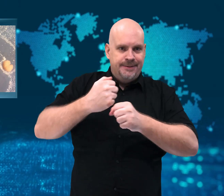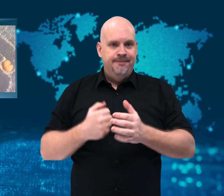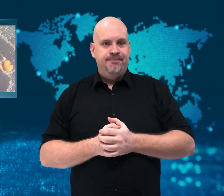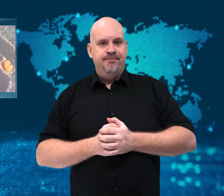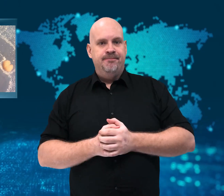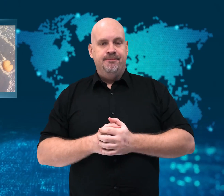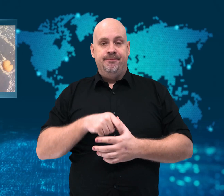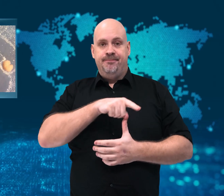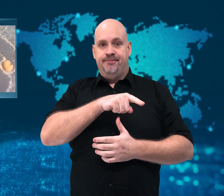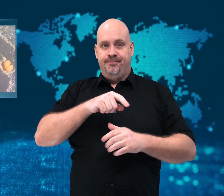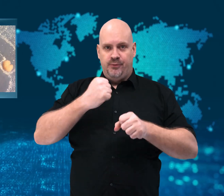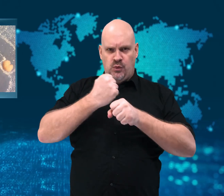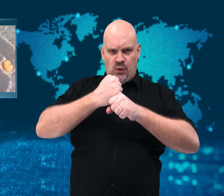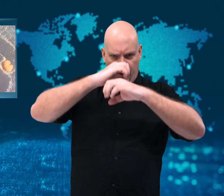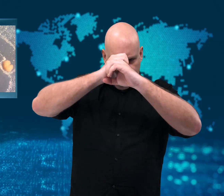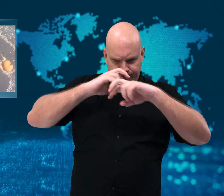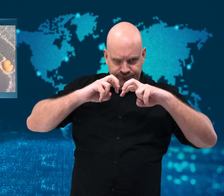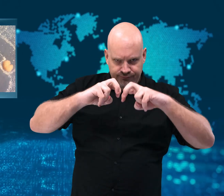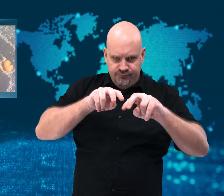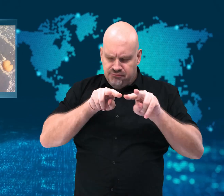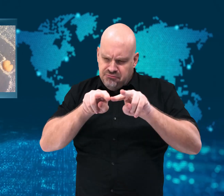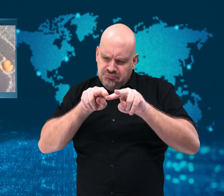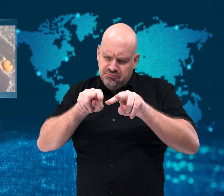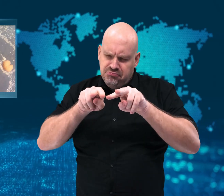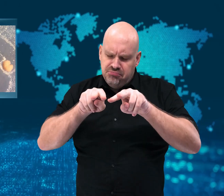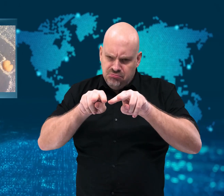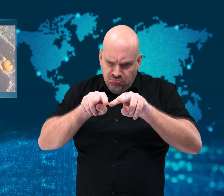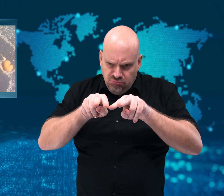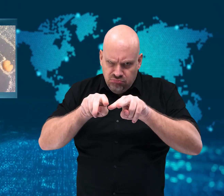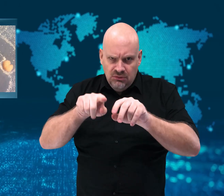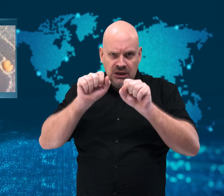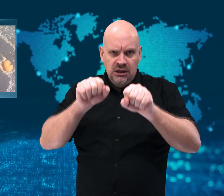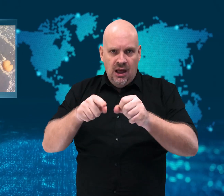According to their observations,